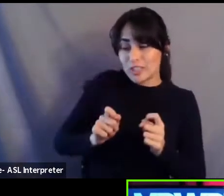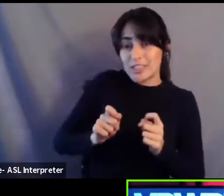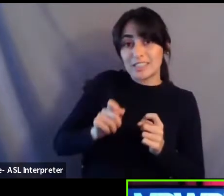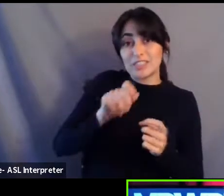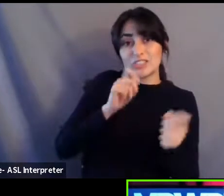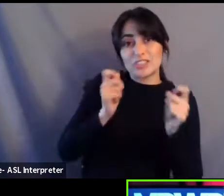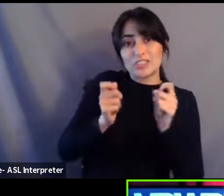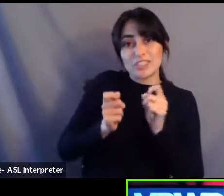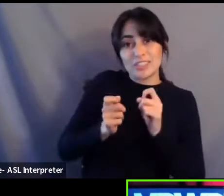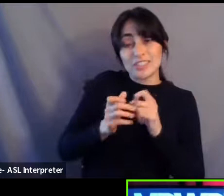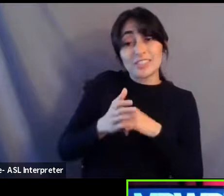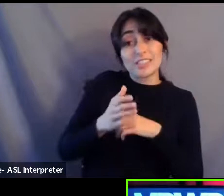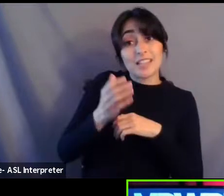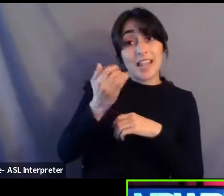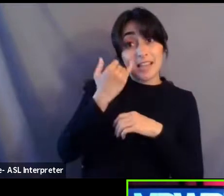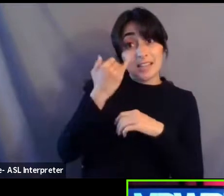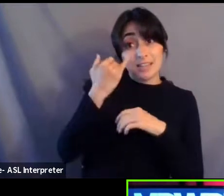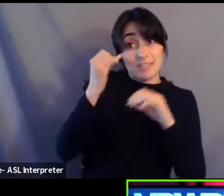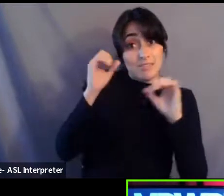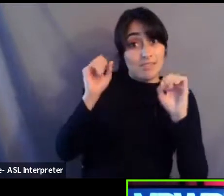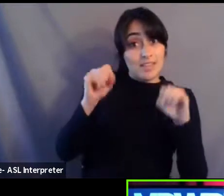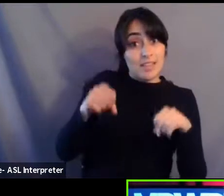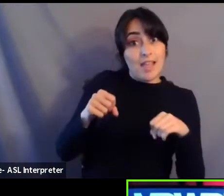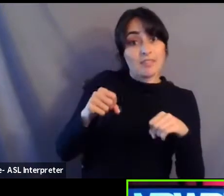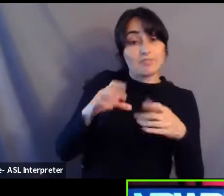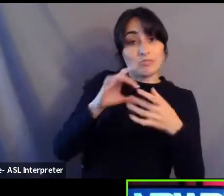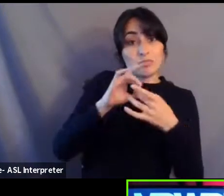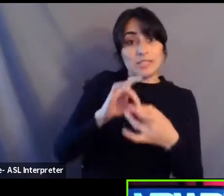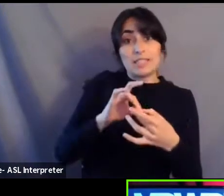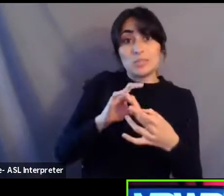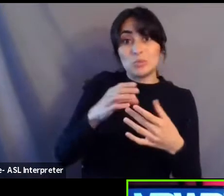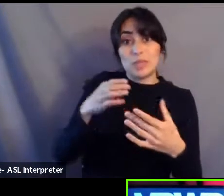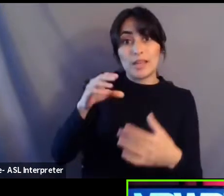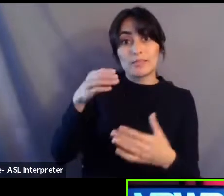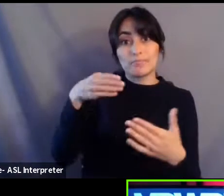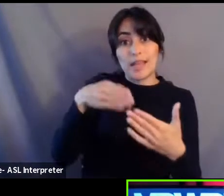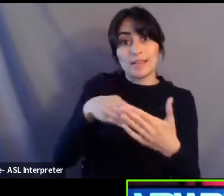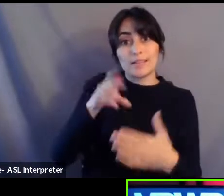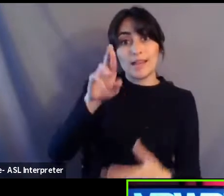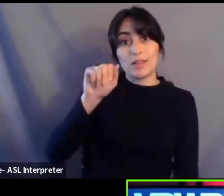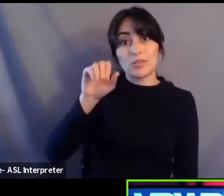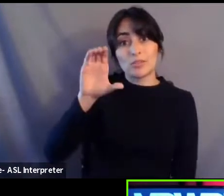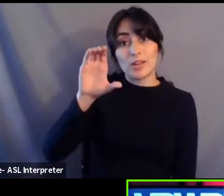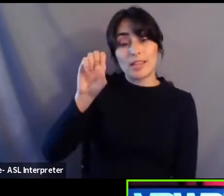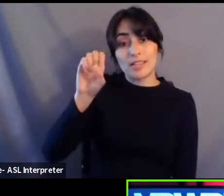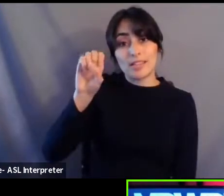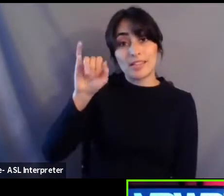make those changes when it comes to anti-racism specifically, you are going to have a culture,